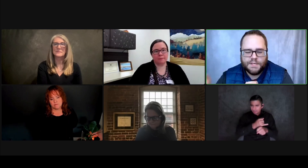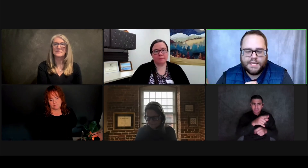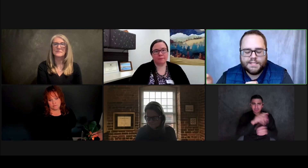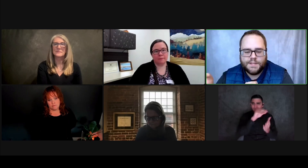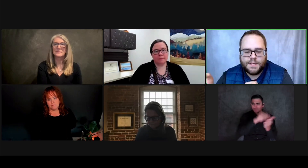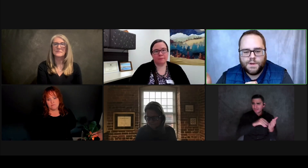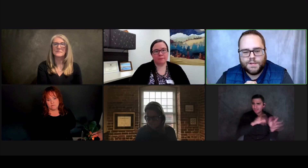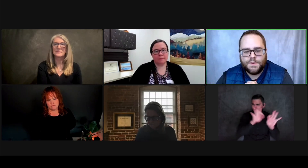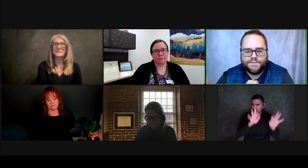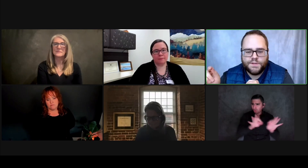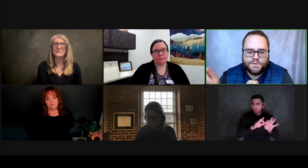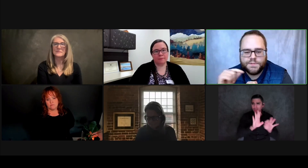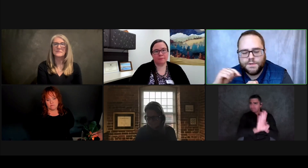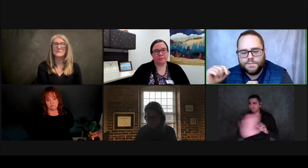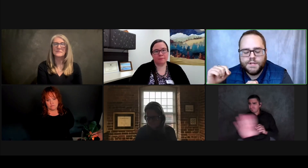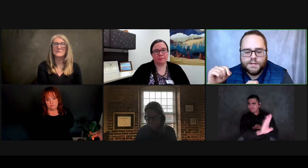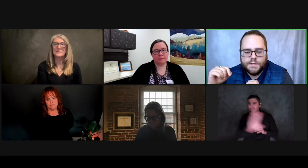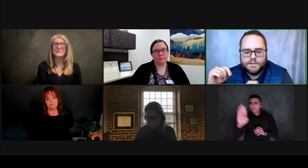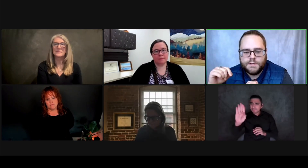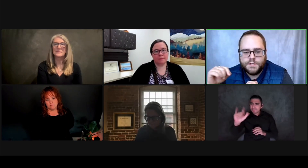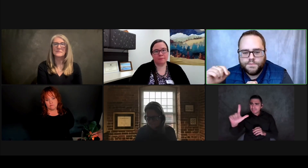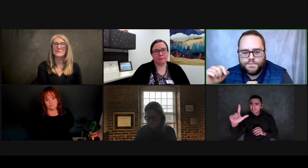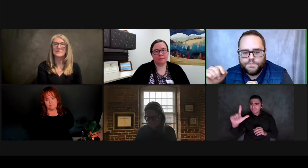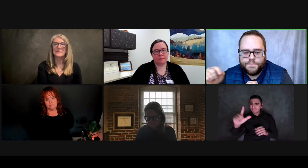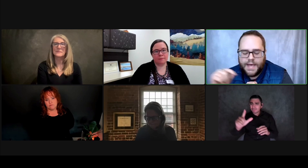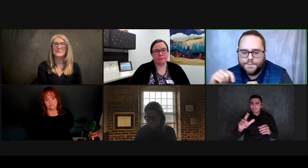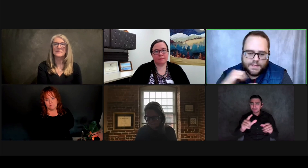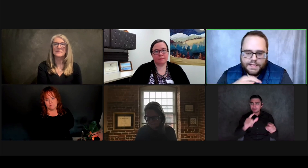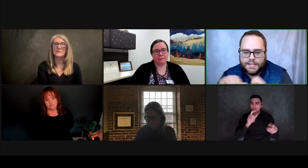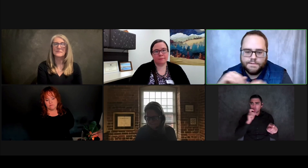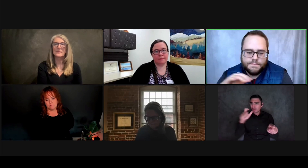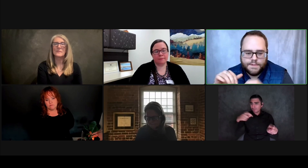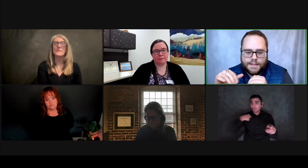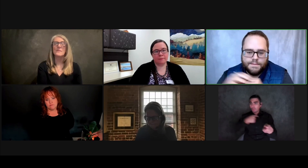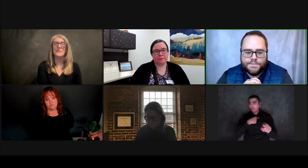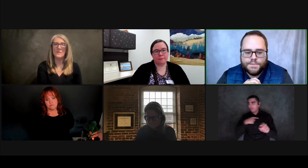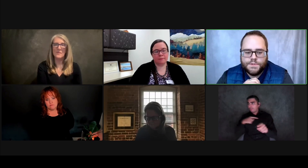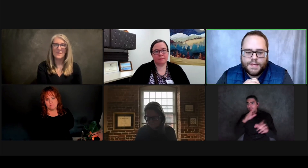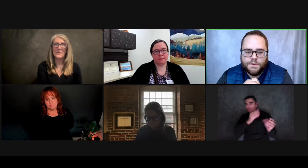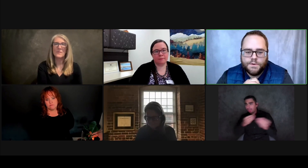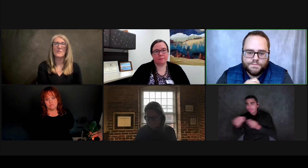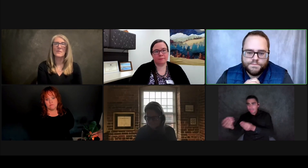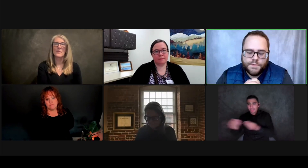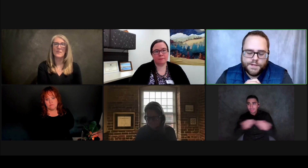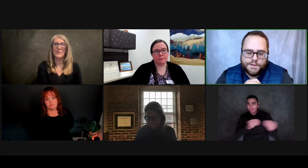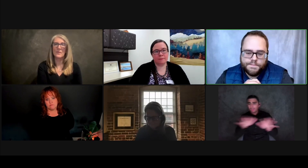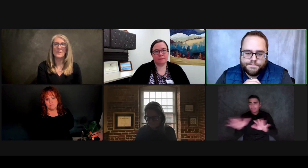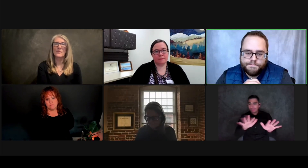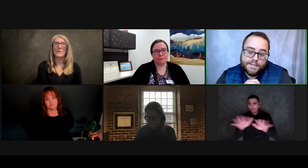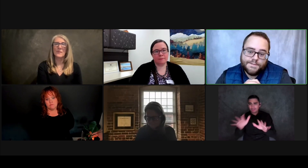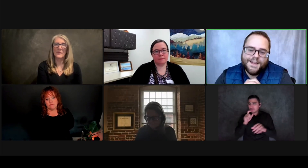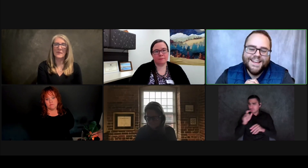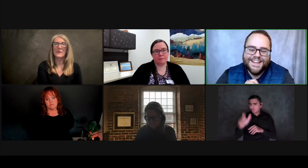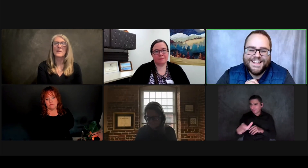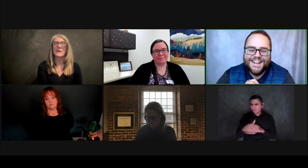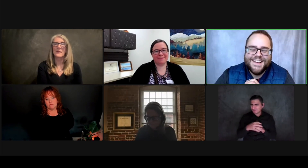So that way, we don't have to do some back billing and do that whole mess.